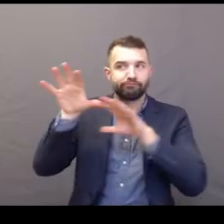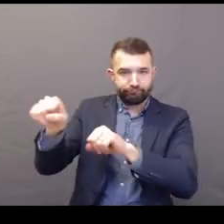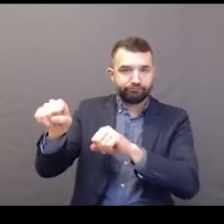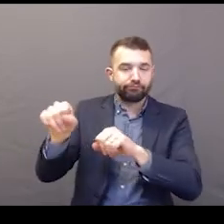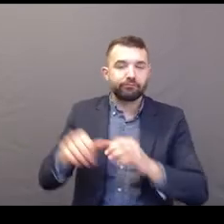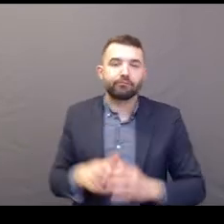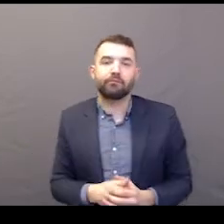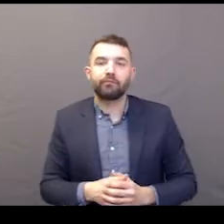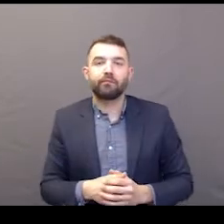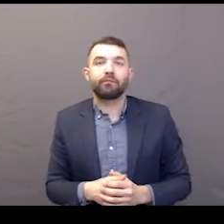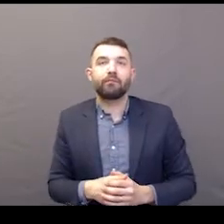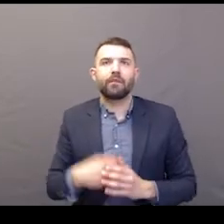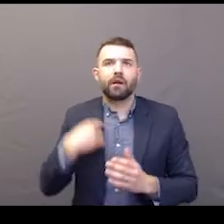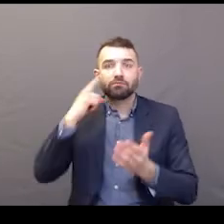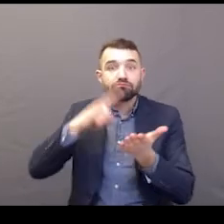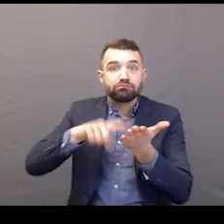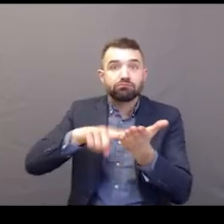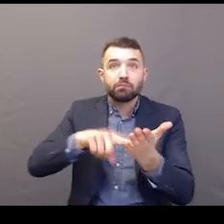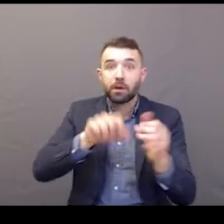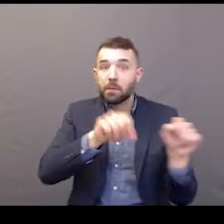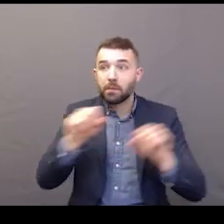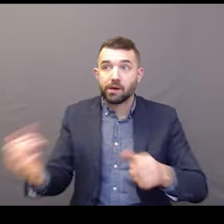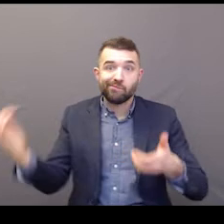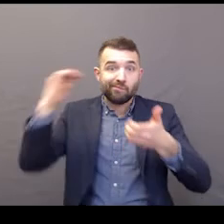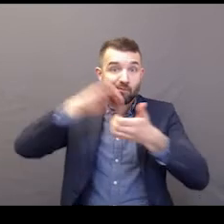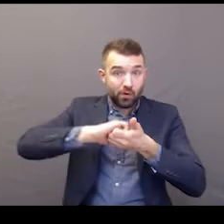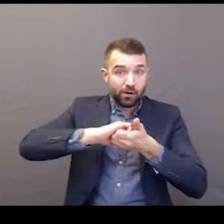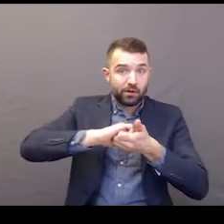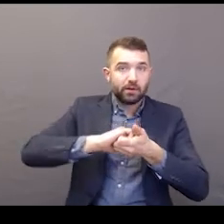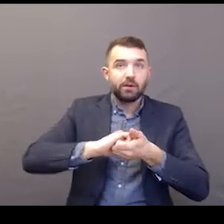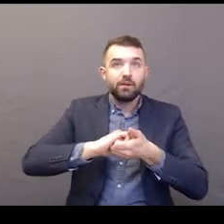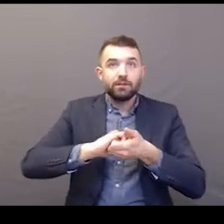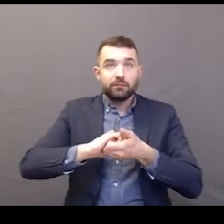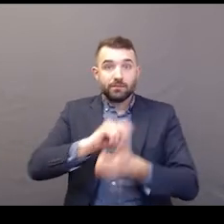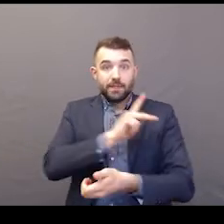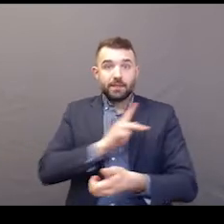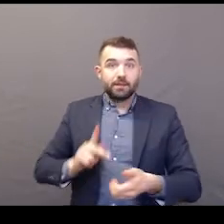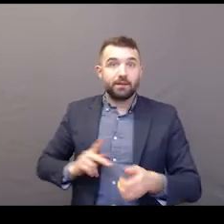a partnership in which King County Metro would lead further design and construction of the garage